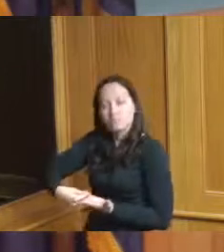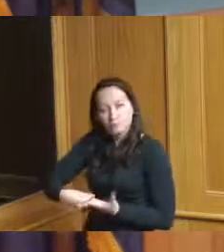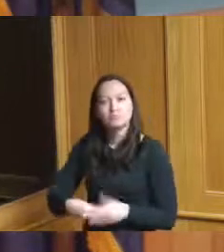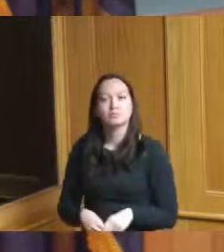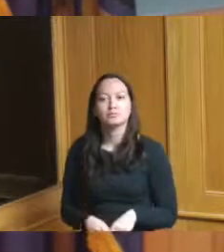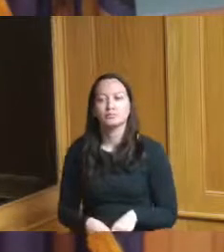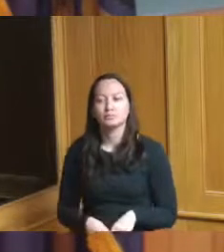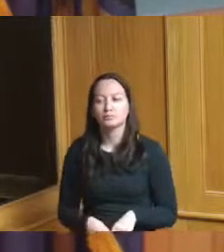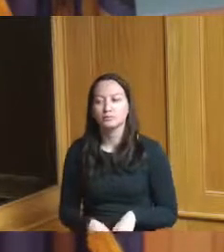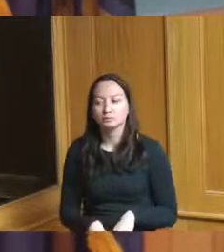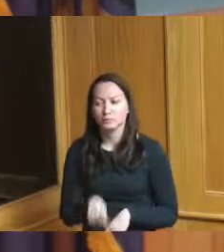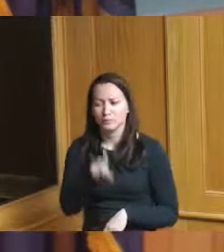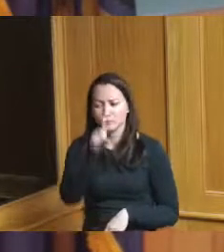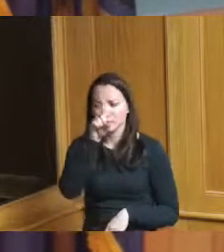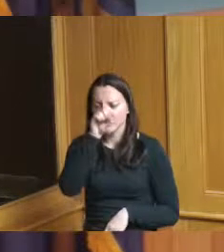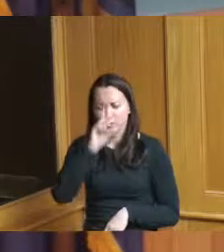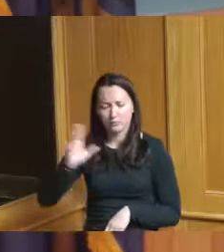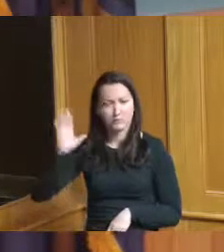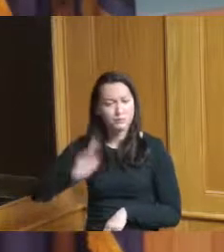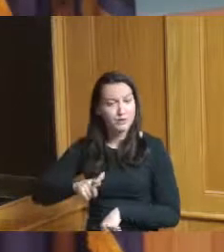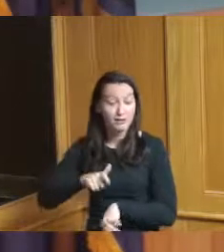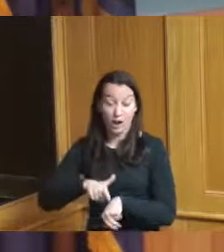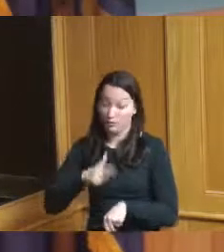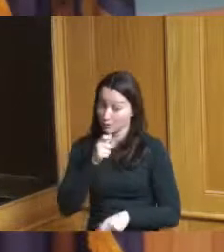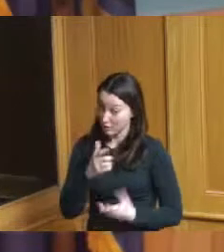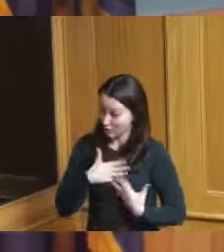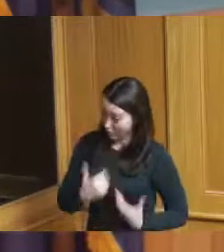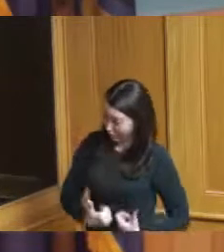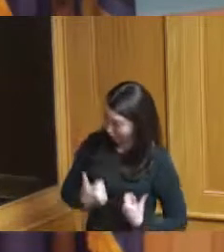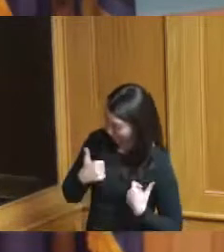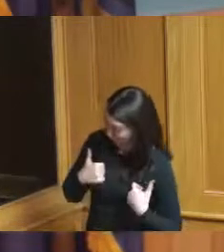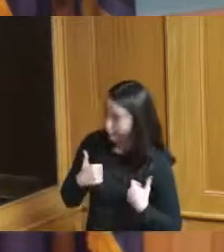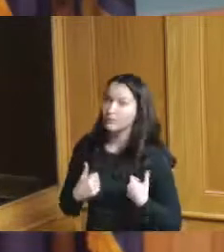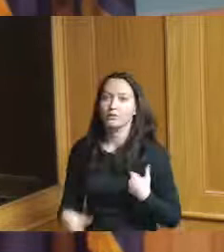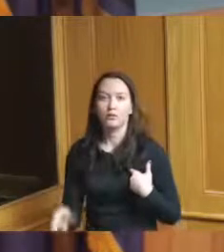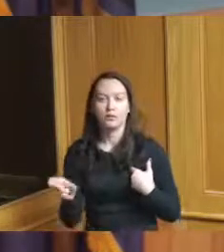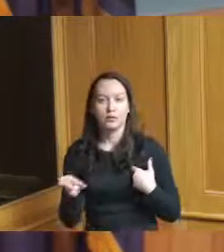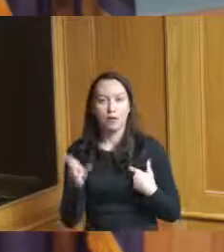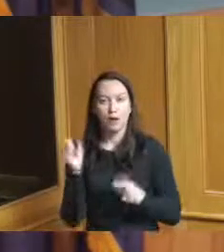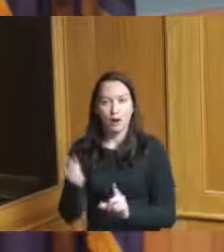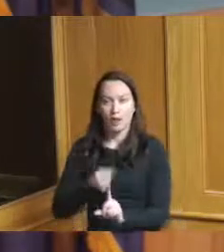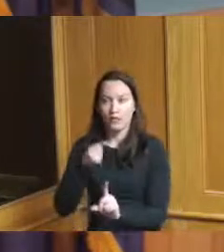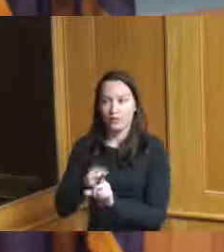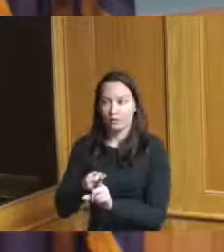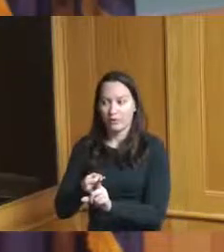there's been a time at least not in my lifetime in history where we got hit with both at the same